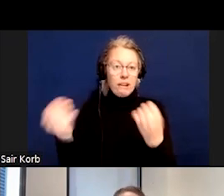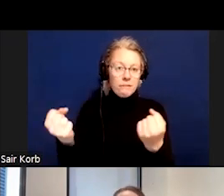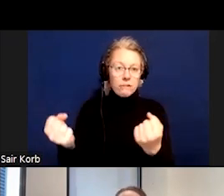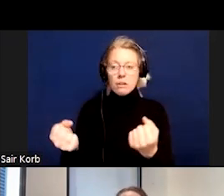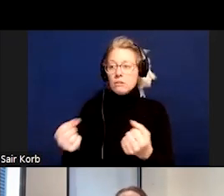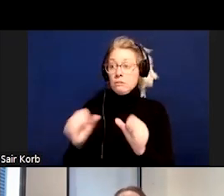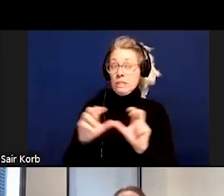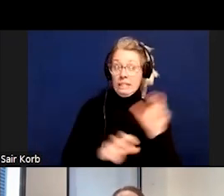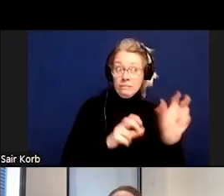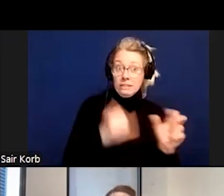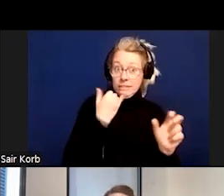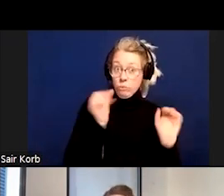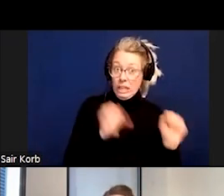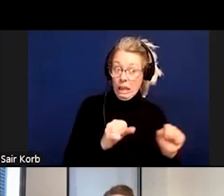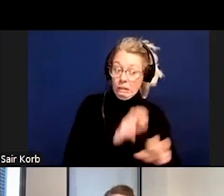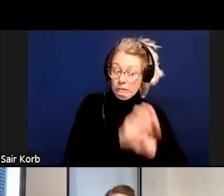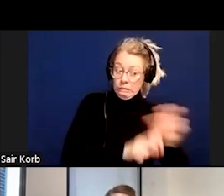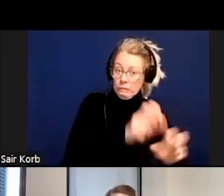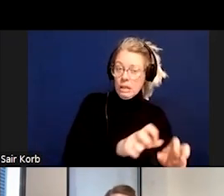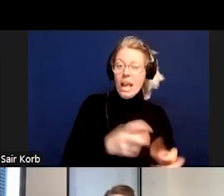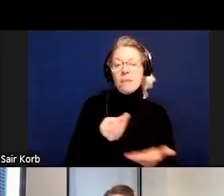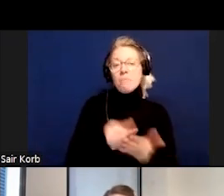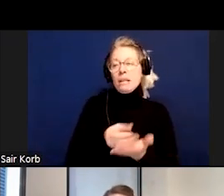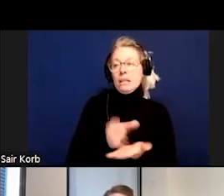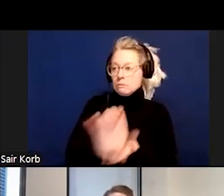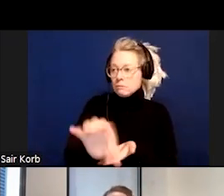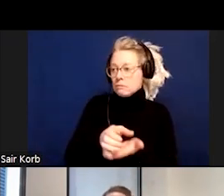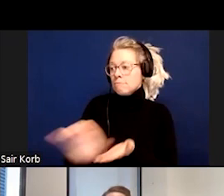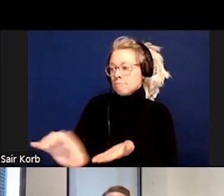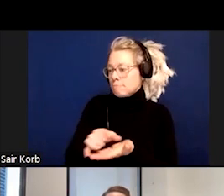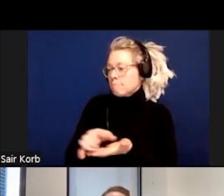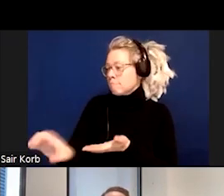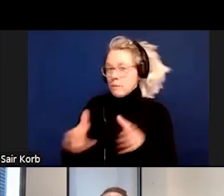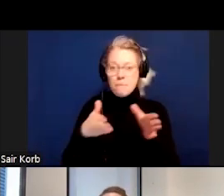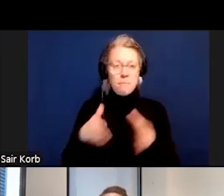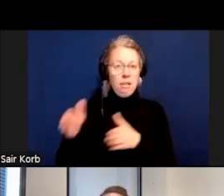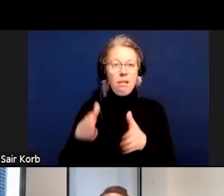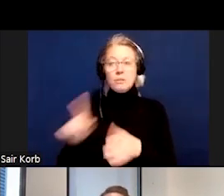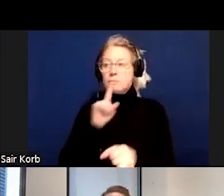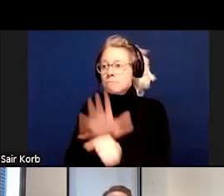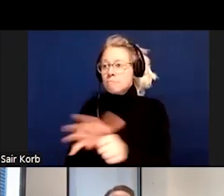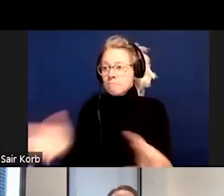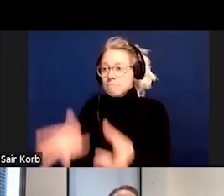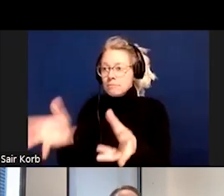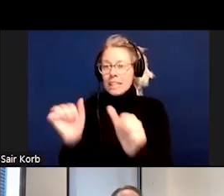we could, directing relief funds and targeted investments into planning and sustaining capacity.